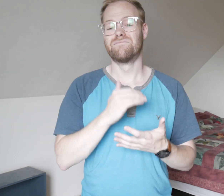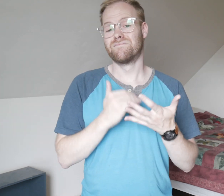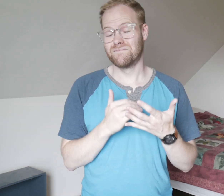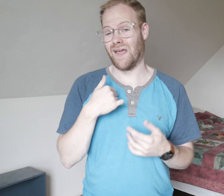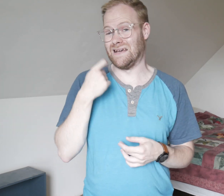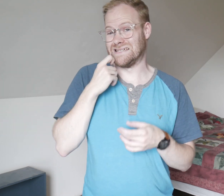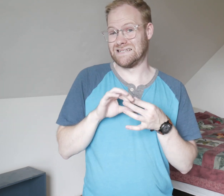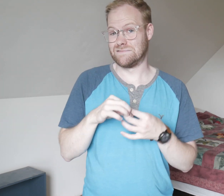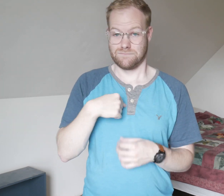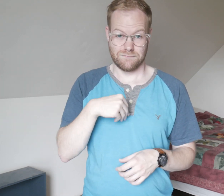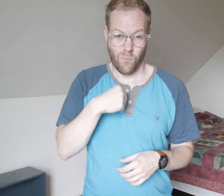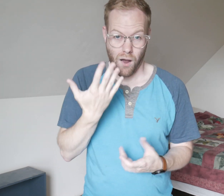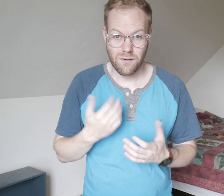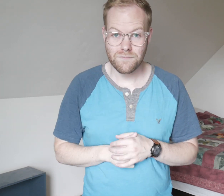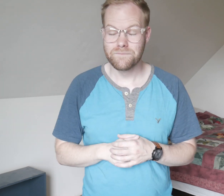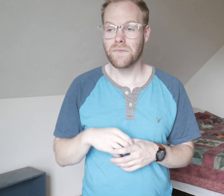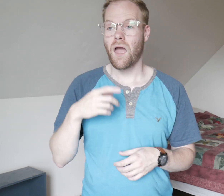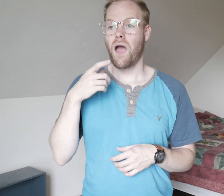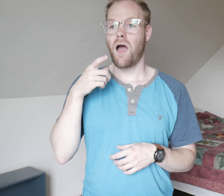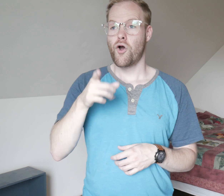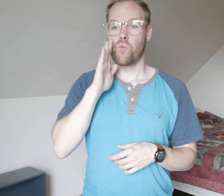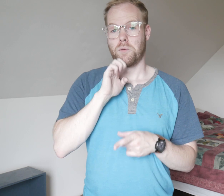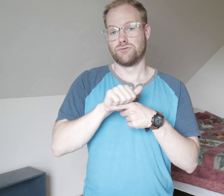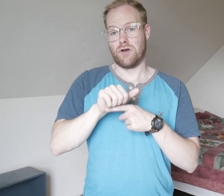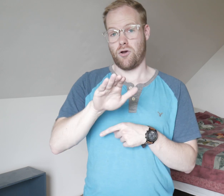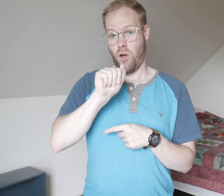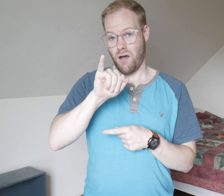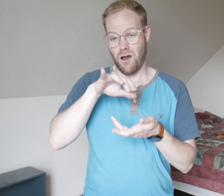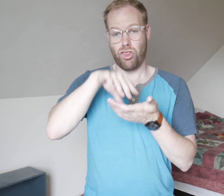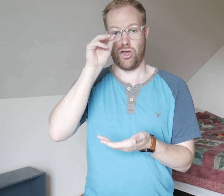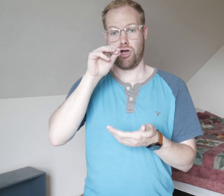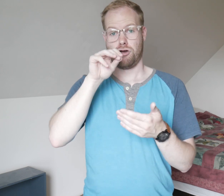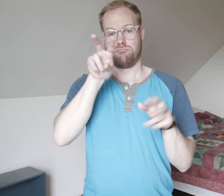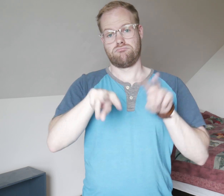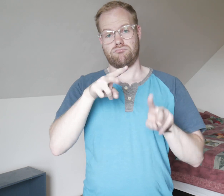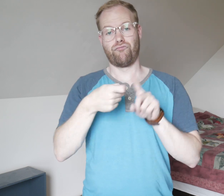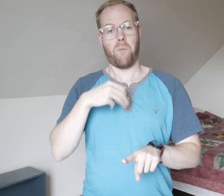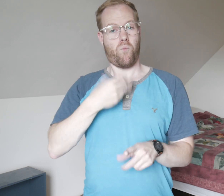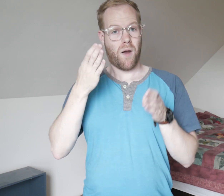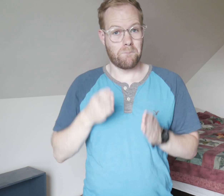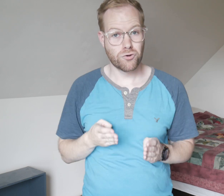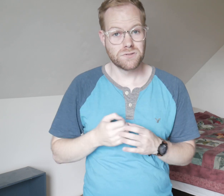Fourth, like I just said, I’m white. You will be training your AI to learn from a white person.